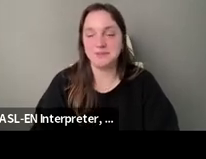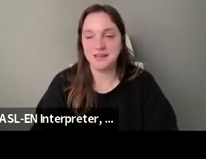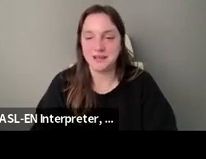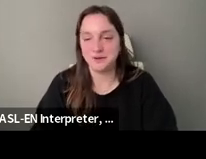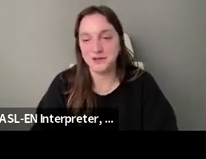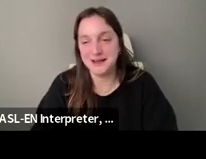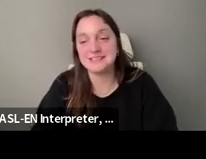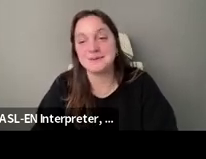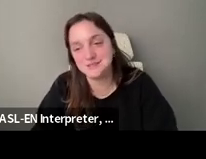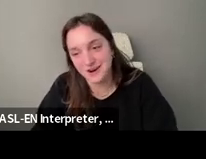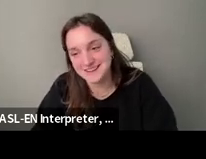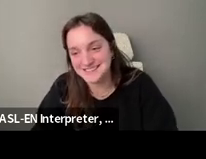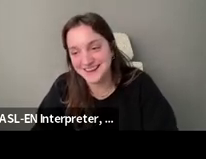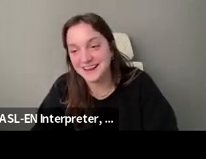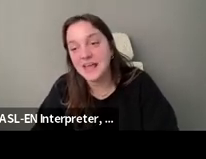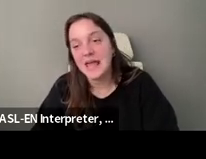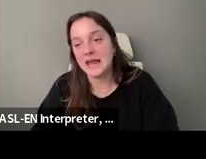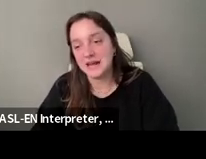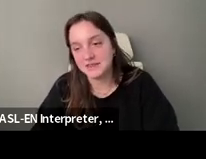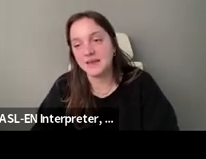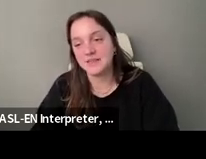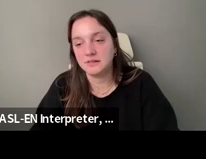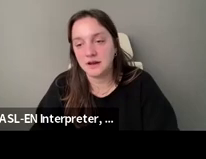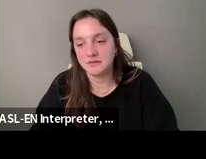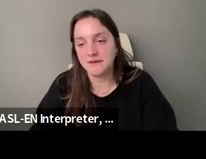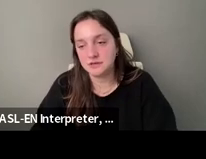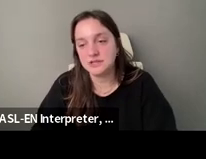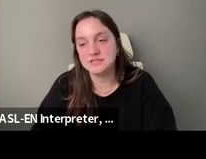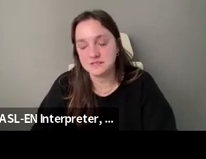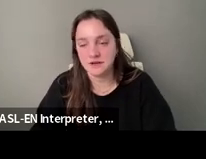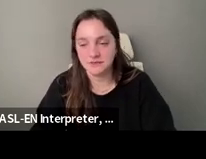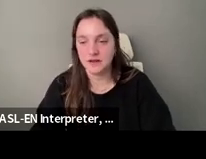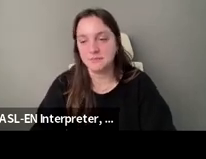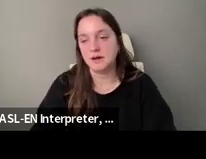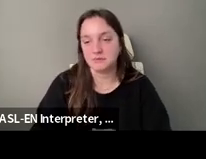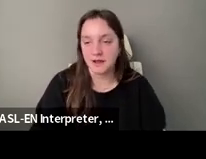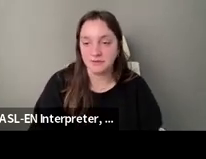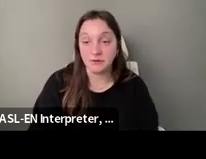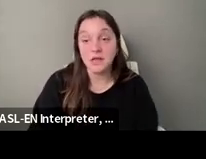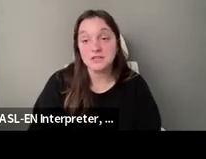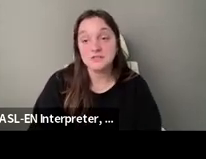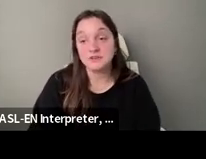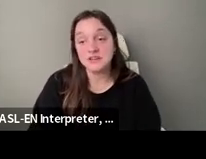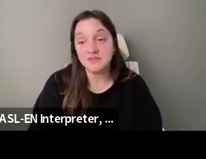And I think that a lot of the refugees discover that upon arrival. So for deaf refugees, most of the time we find that they've